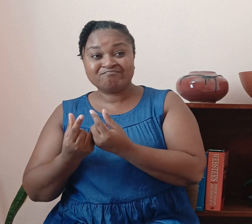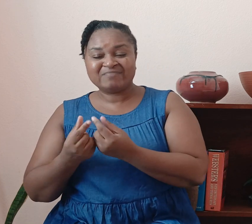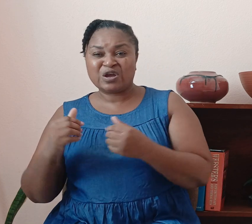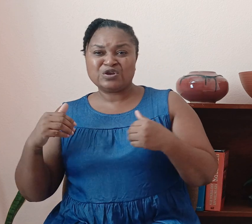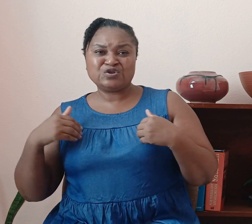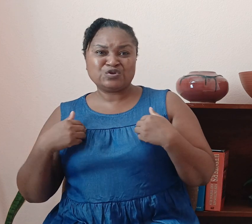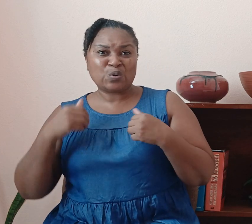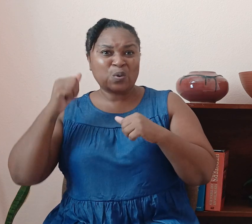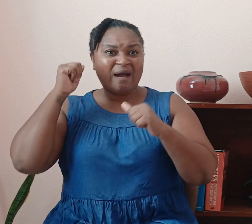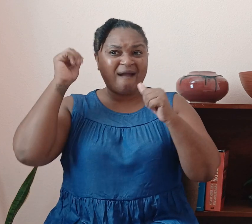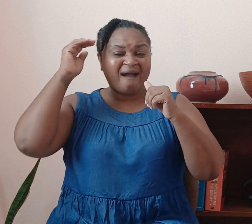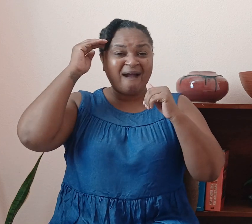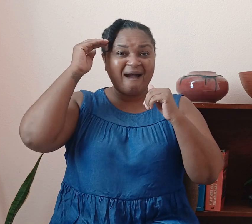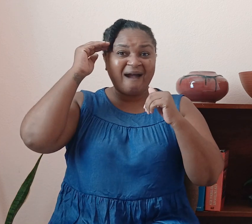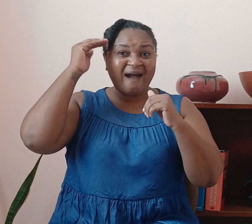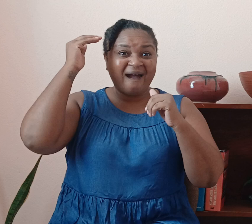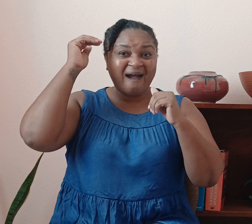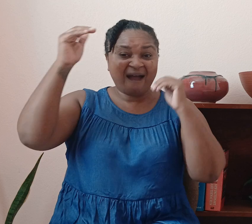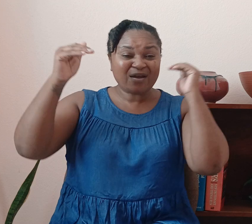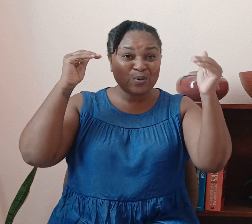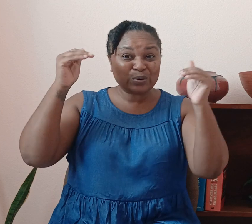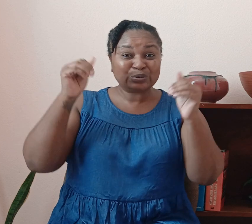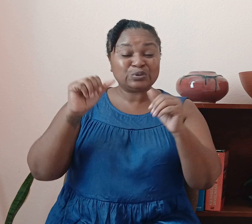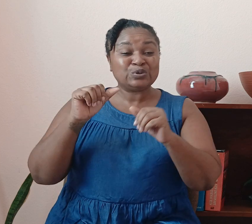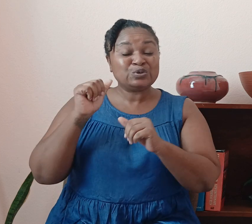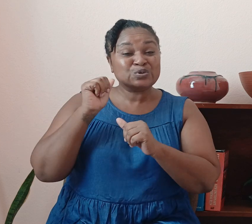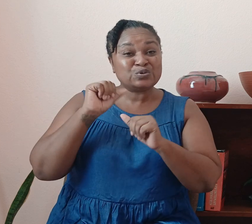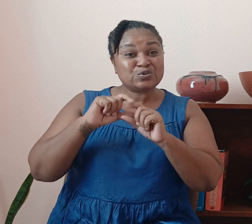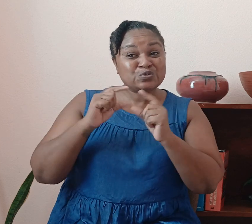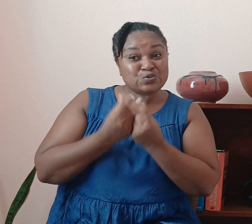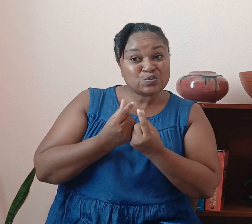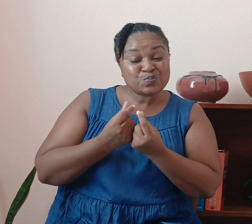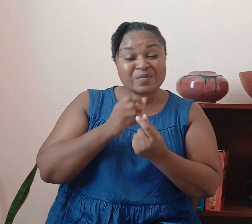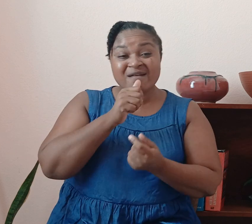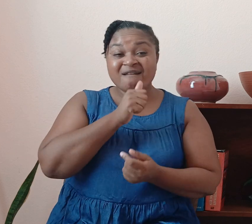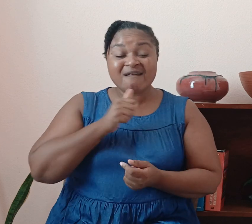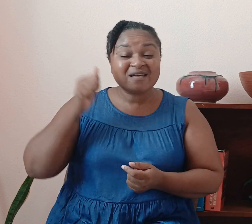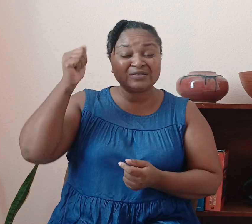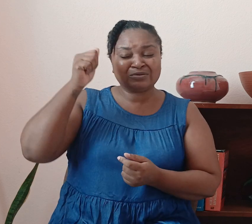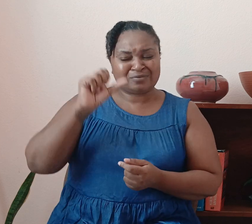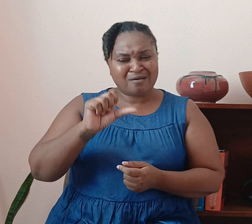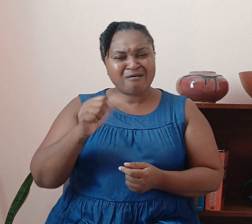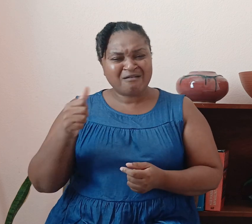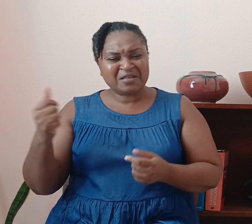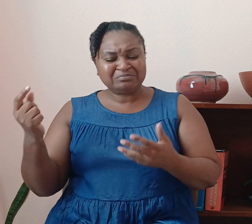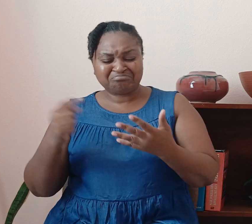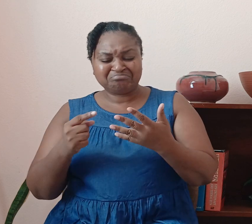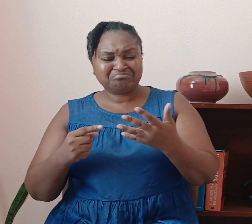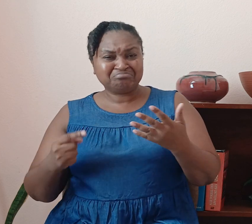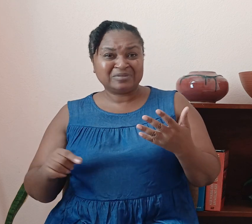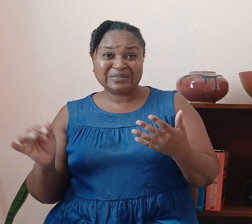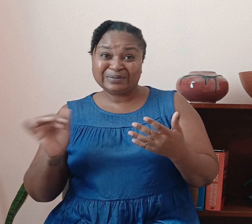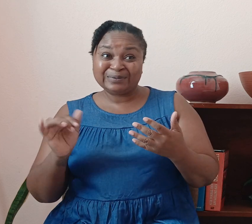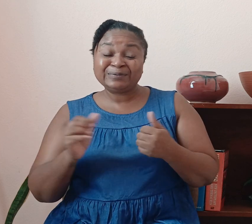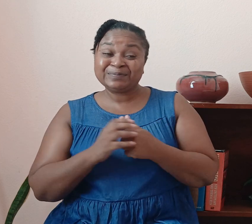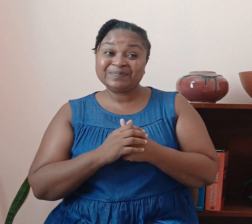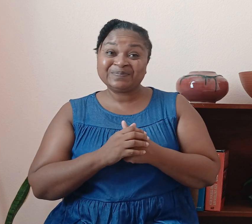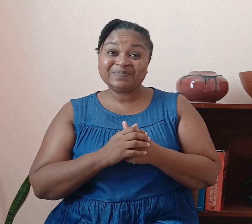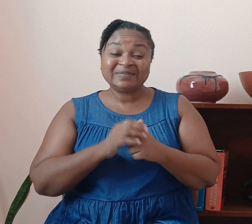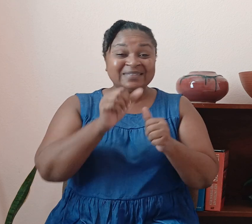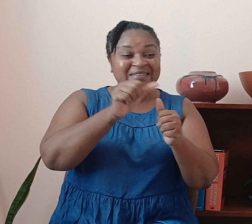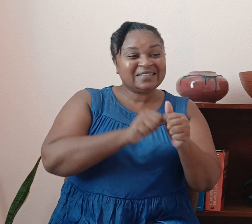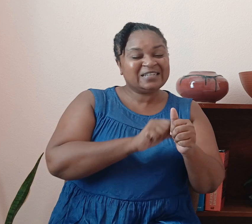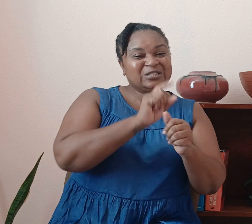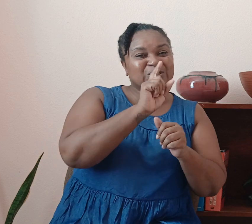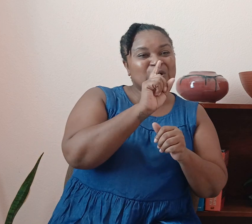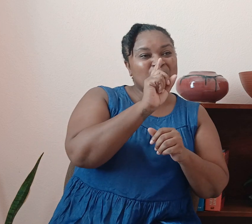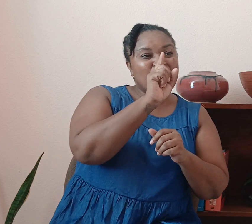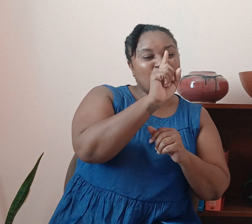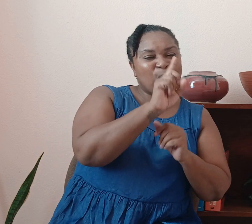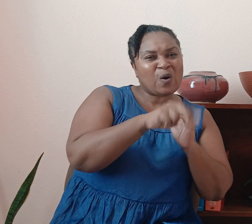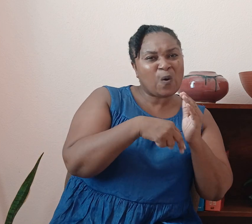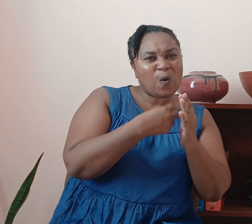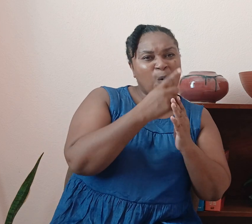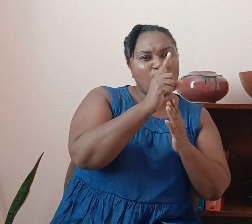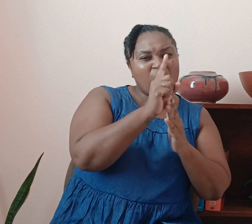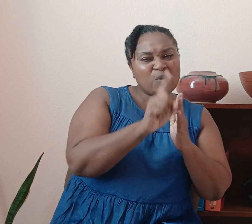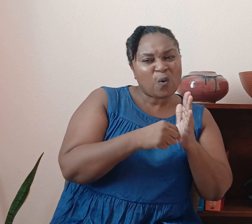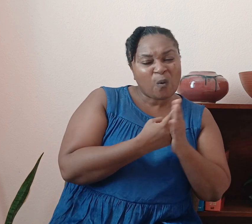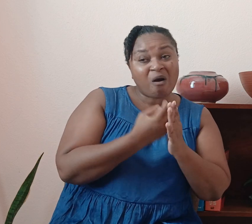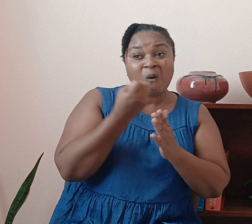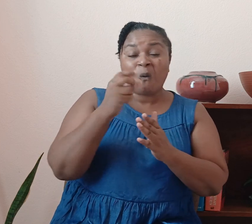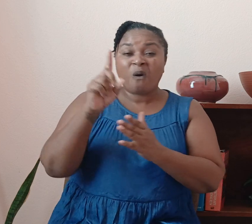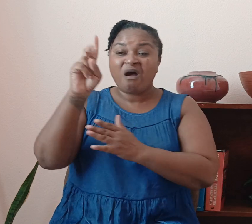the elders etc. Each hour or half hour was led by a member of the group in charge of